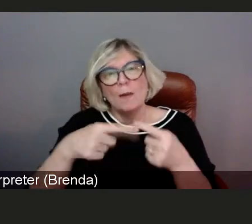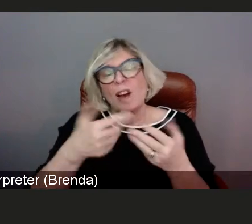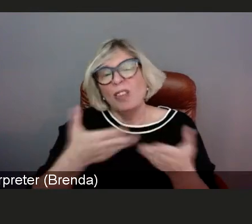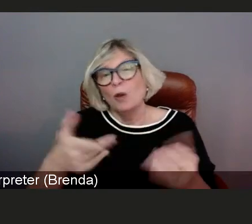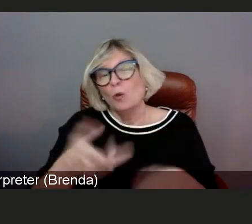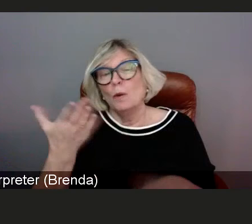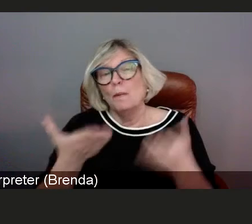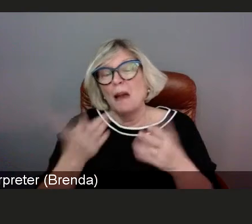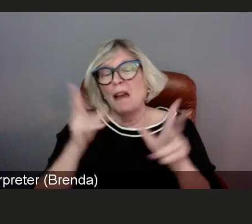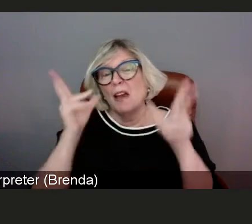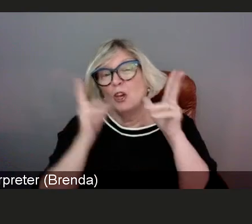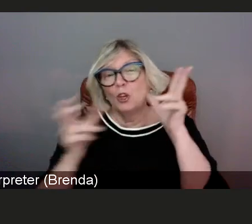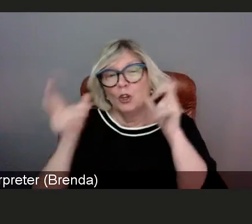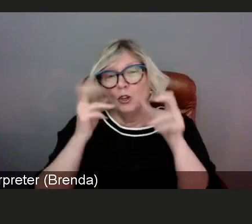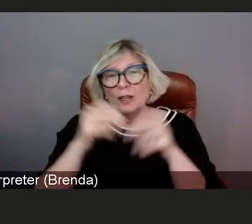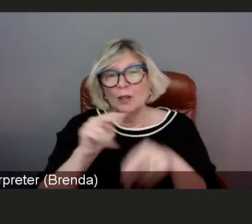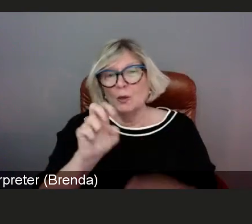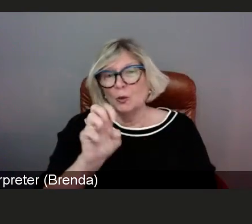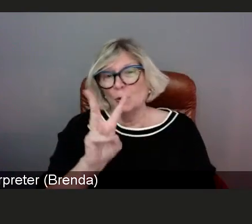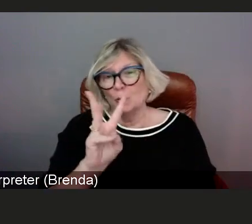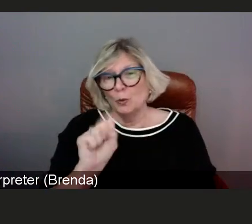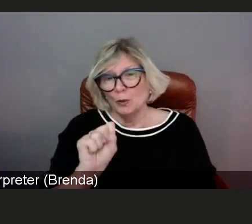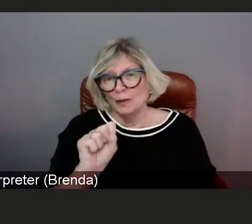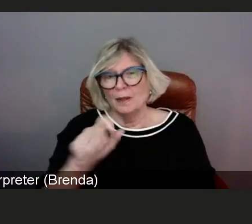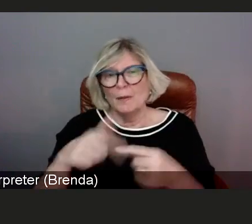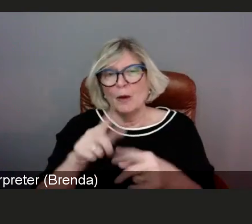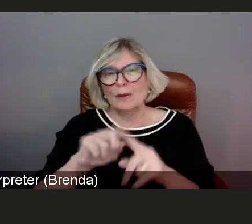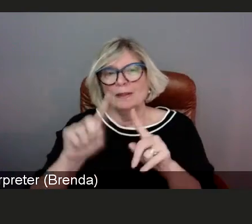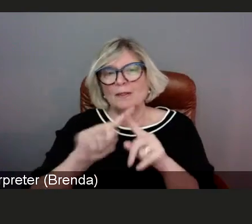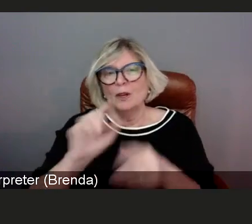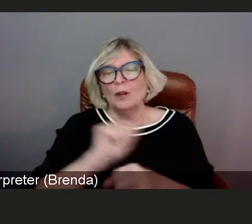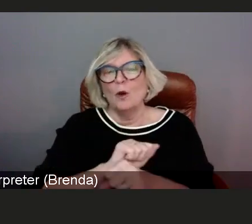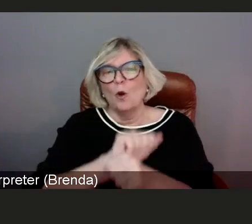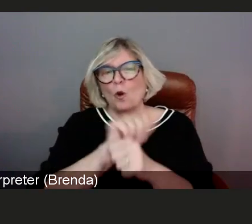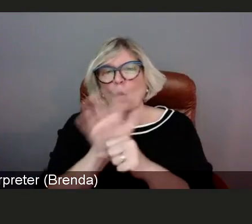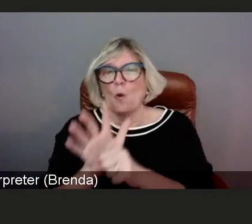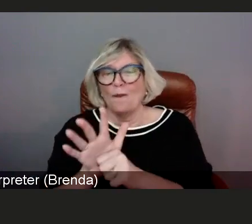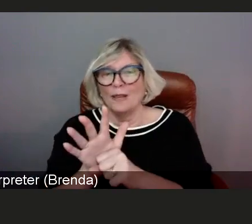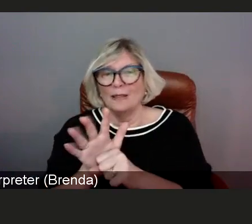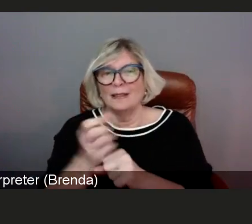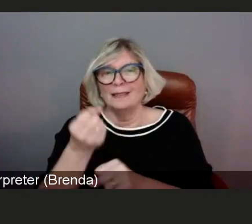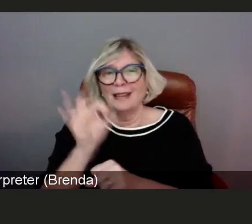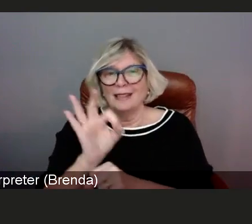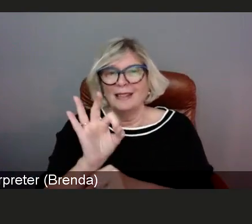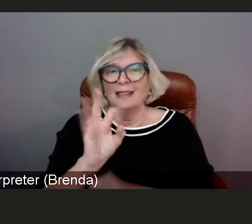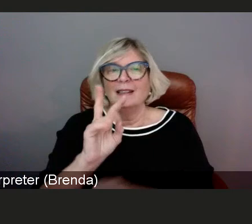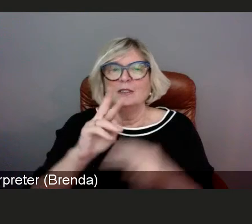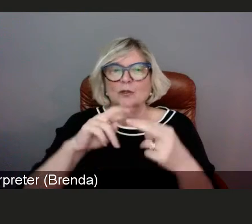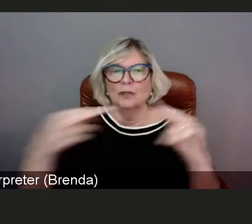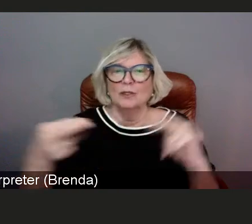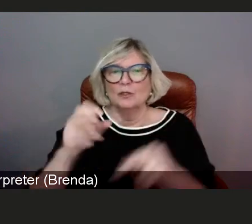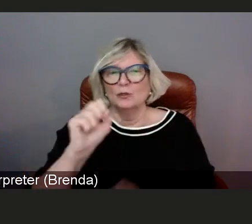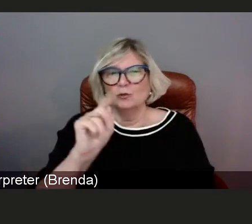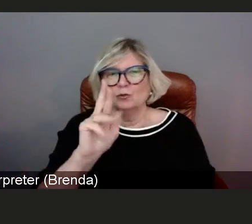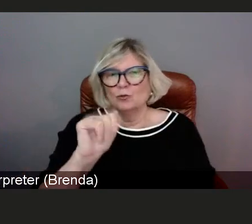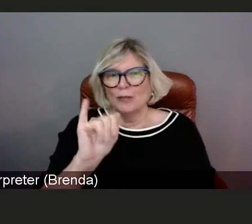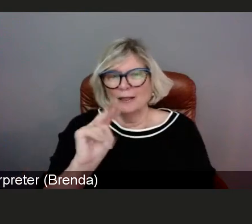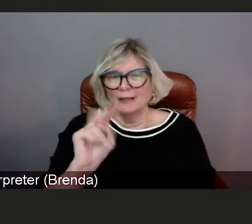and this is about the different COVID-19 virus strains that they're talking about quite a bit.